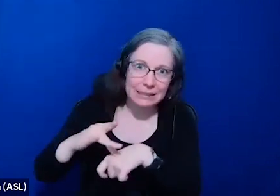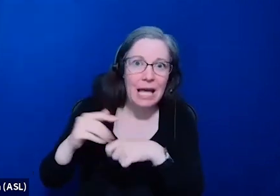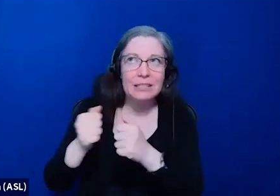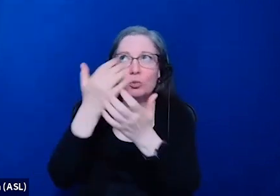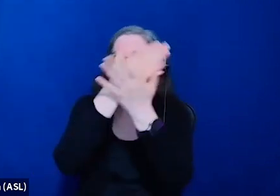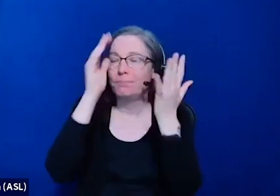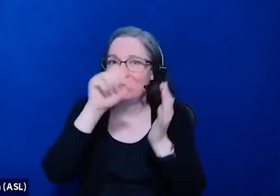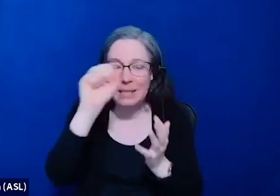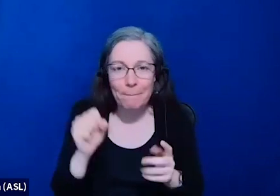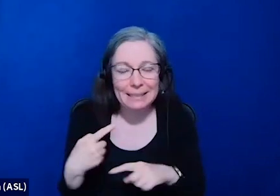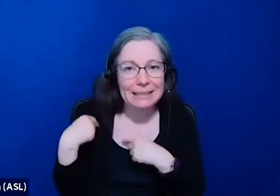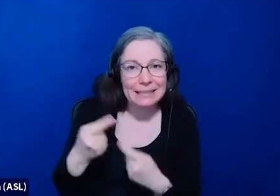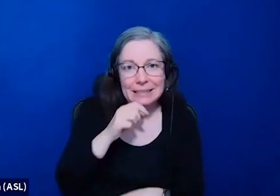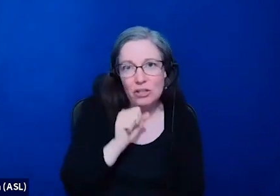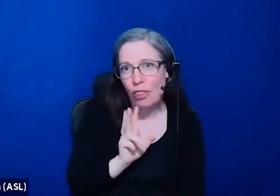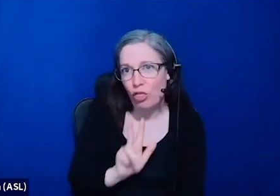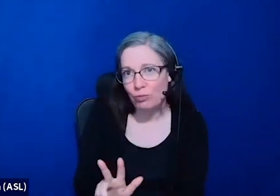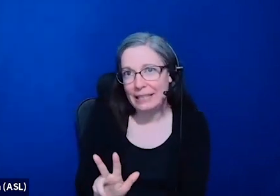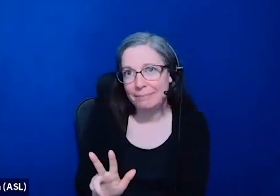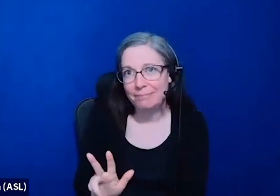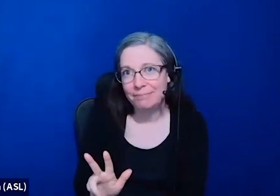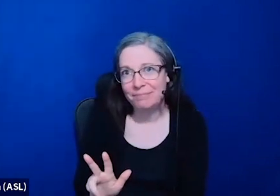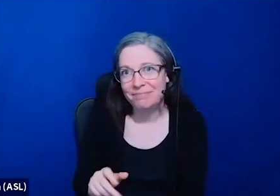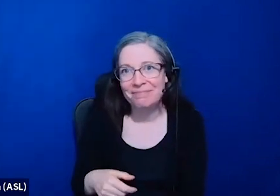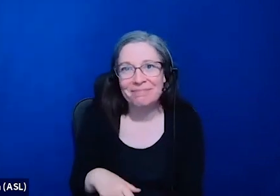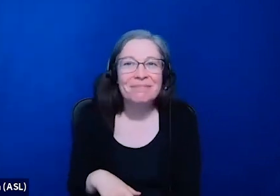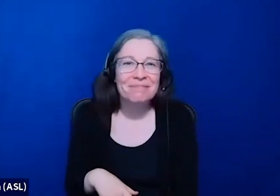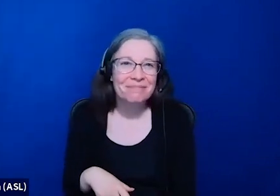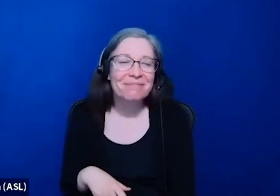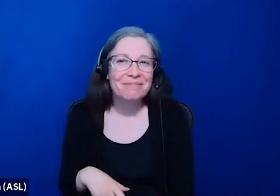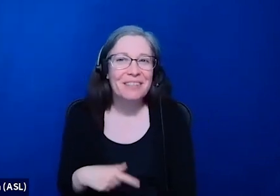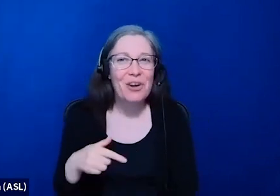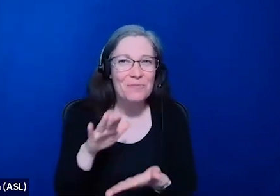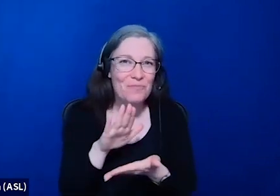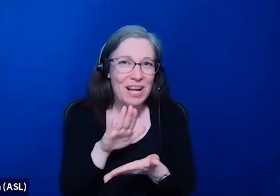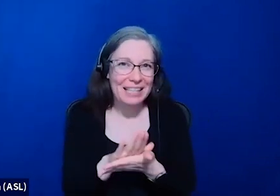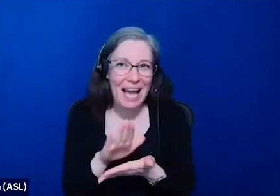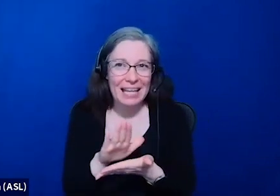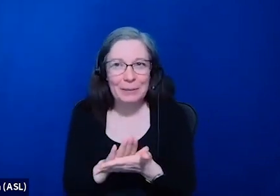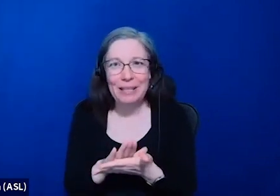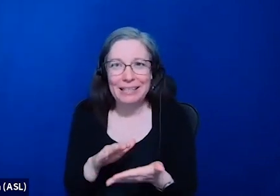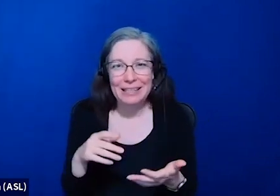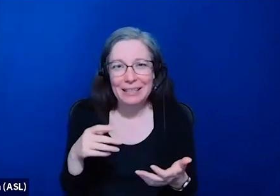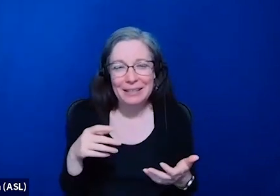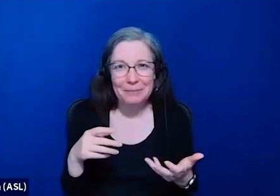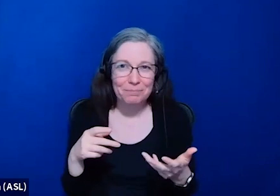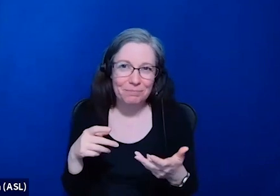Here is a photo from a carnival parade in Italy in the 1980s. In Italy, we do carnival, no Halloween.